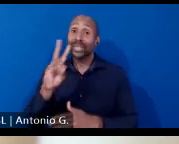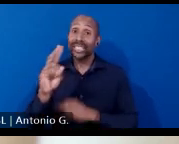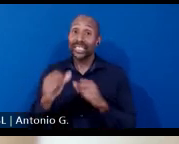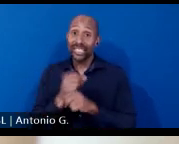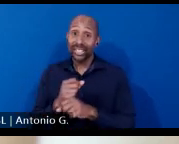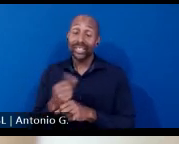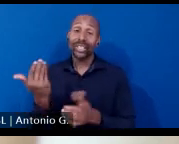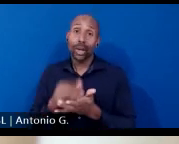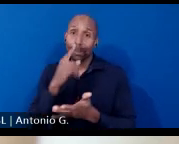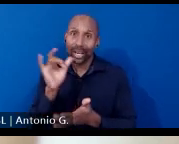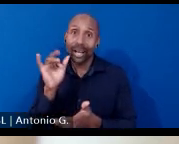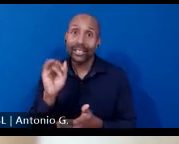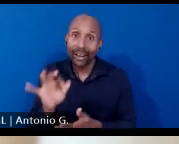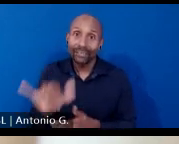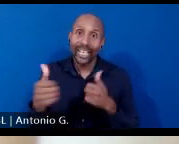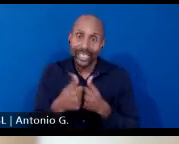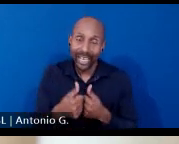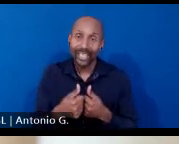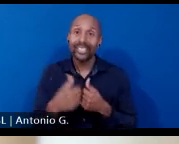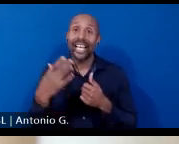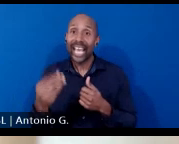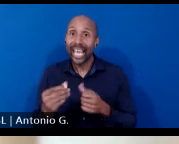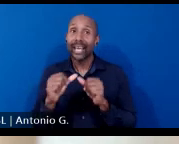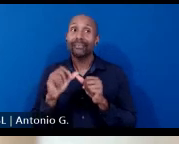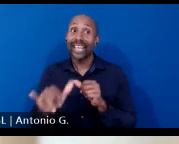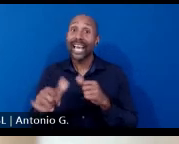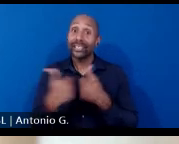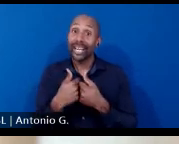It's it's hard to it's always been a shortage area.